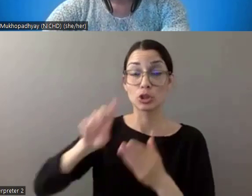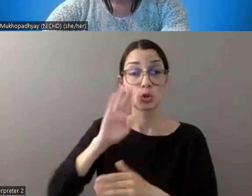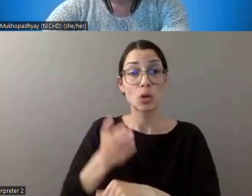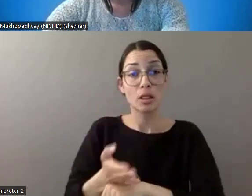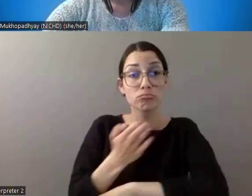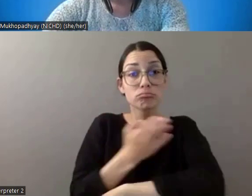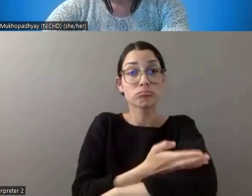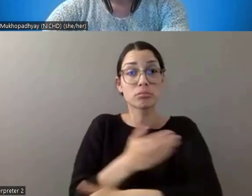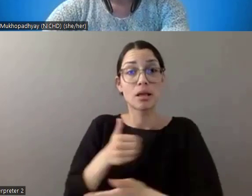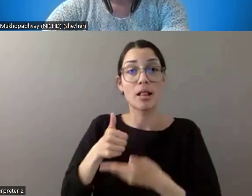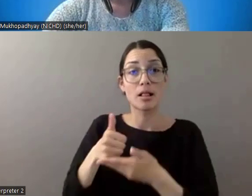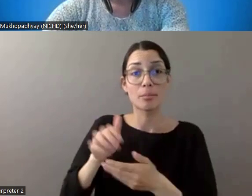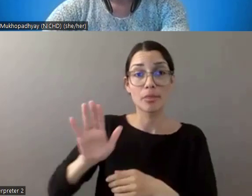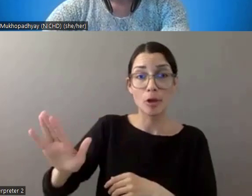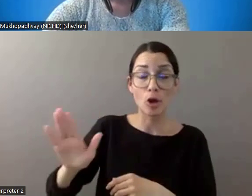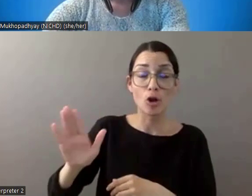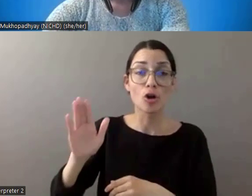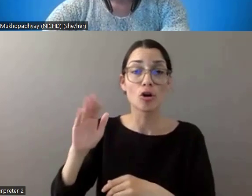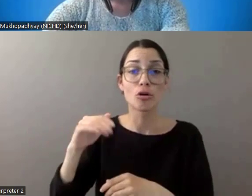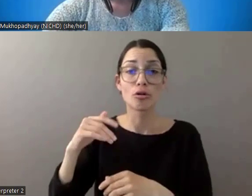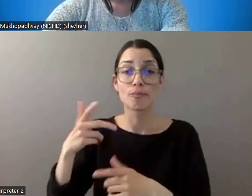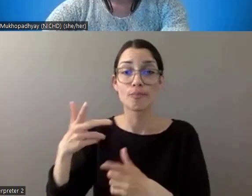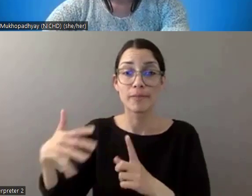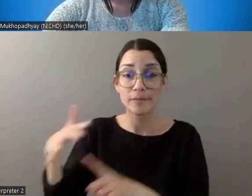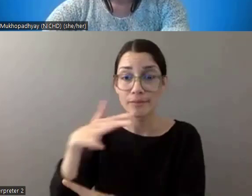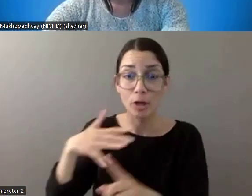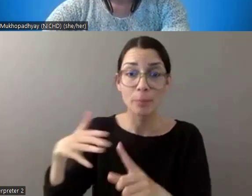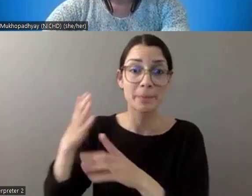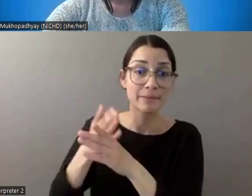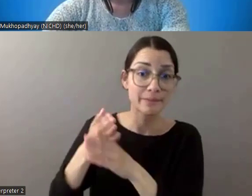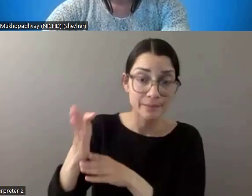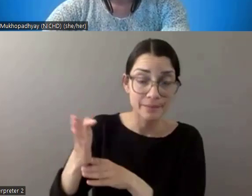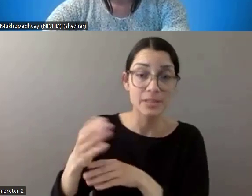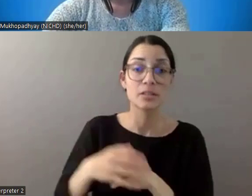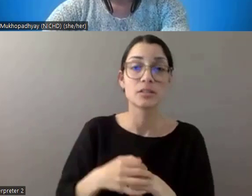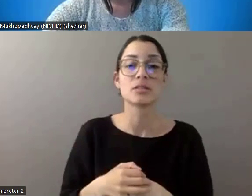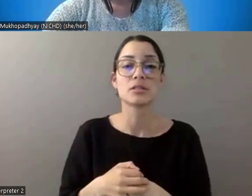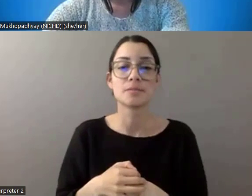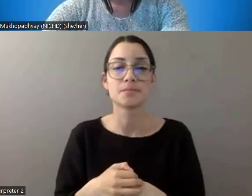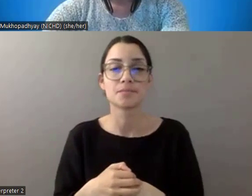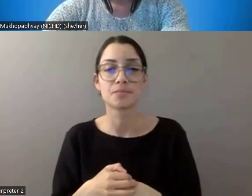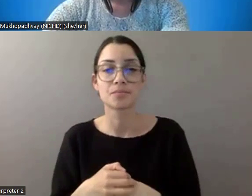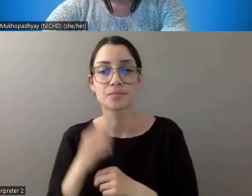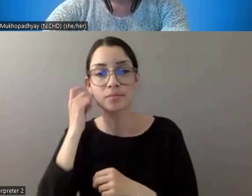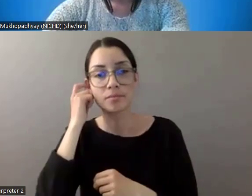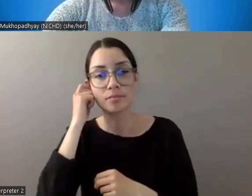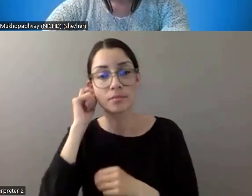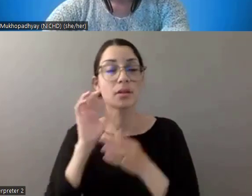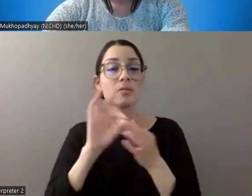In terms of the investigators, the main key questions that will be addressed